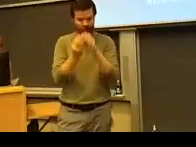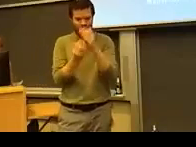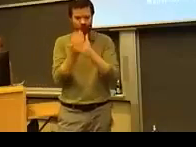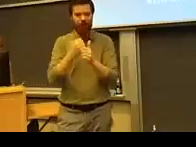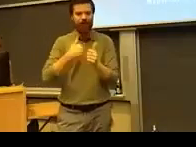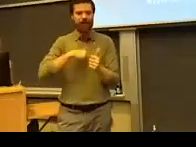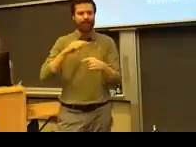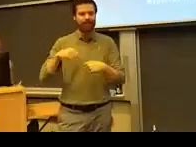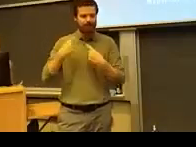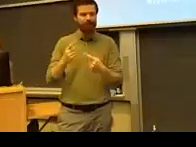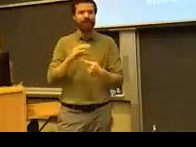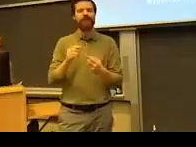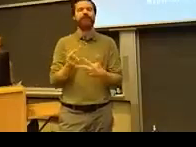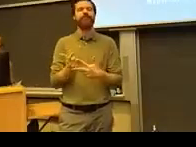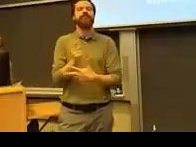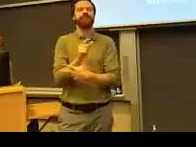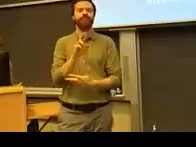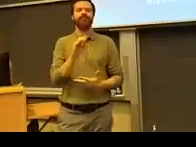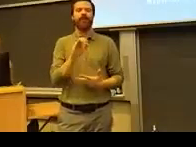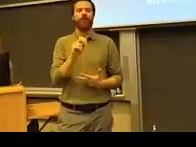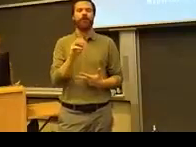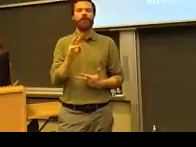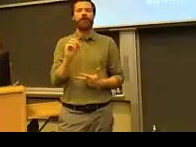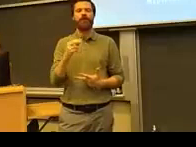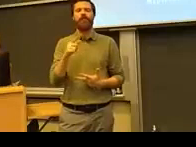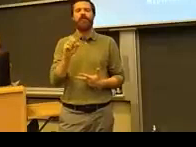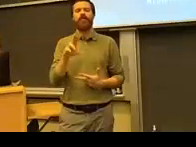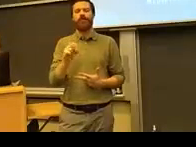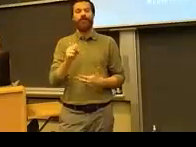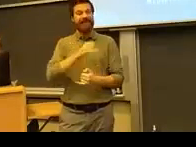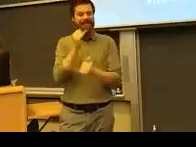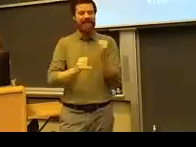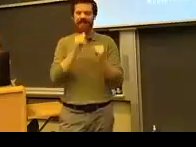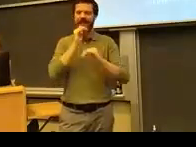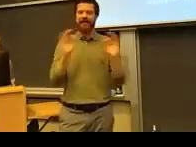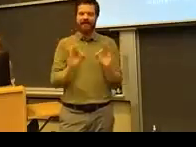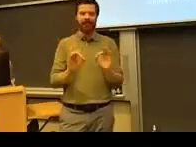finally Robin wers is um finally but not last but not least is a certified alcohol and substance